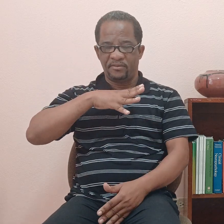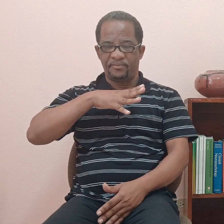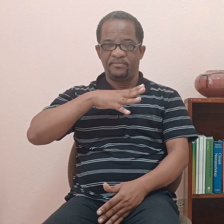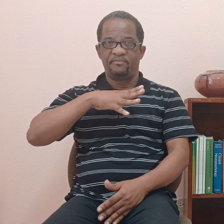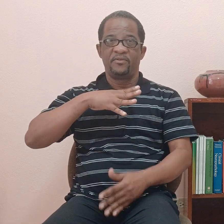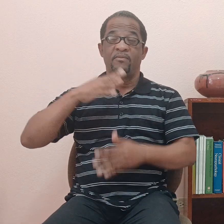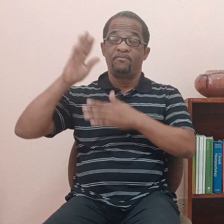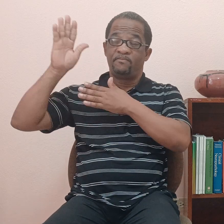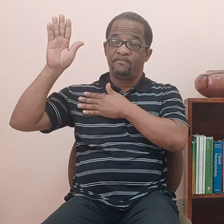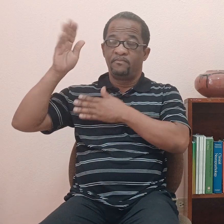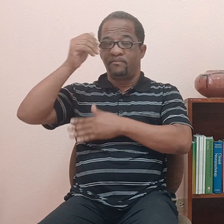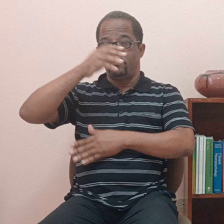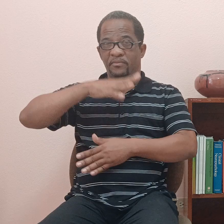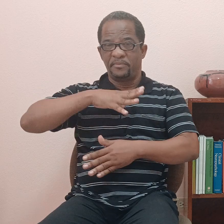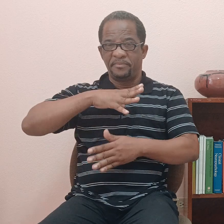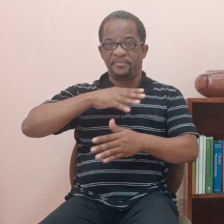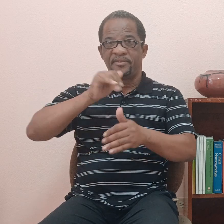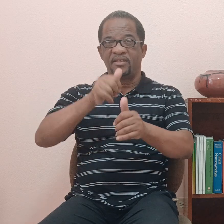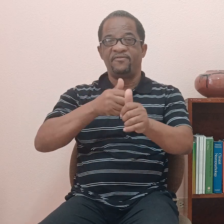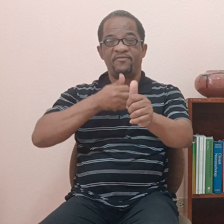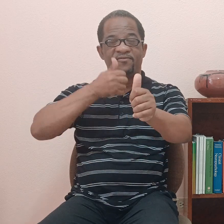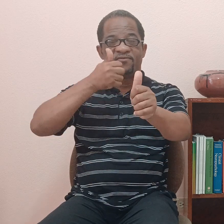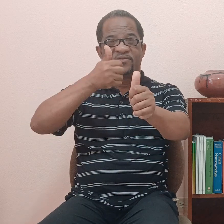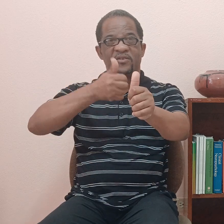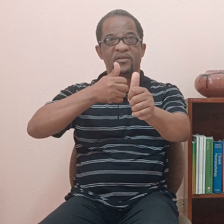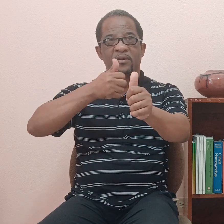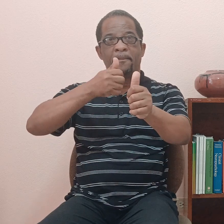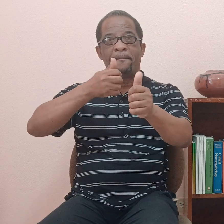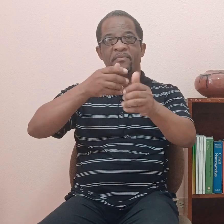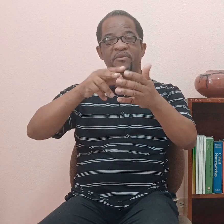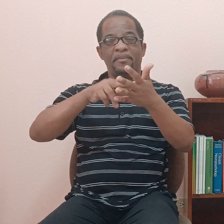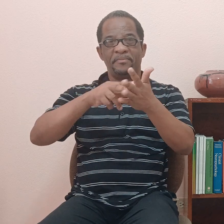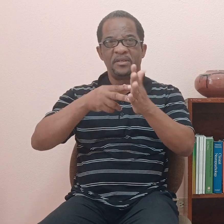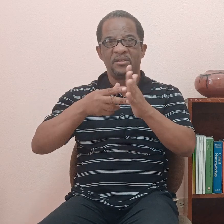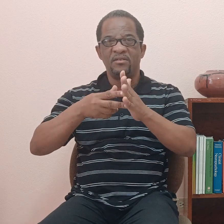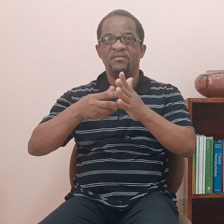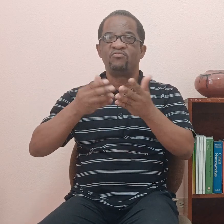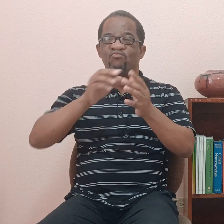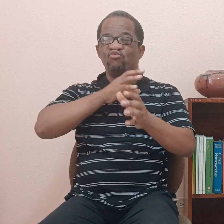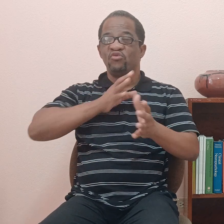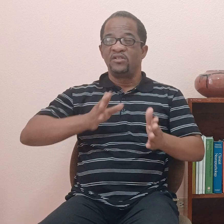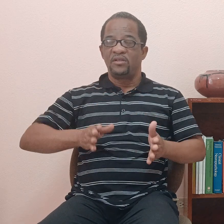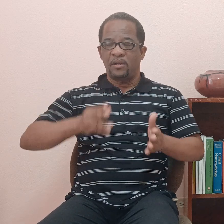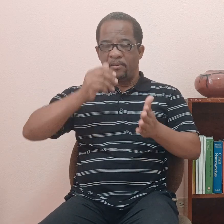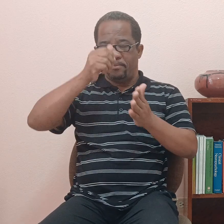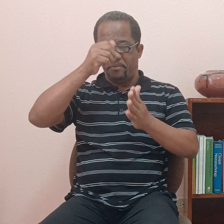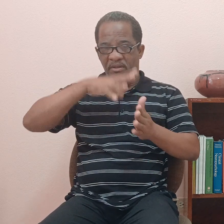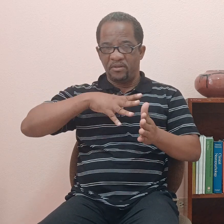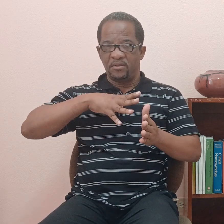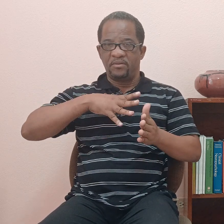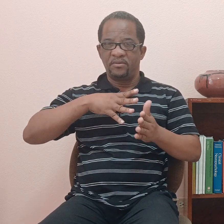The affirmations that follow are meant to provide Christian men with words to lift their spirits